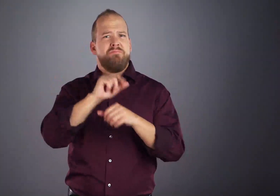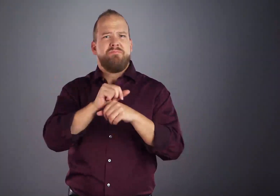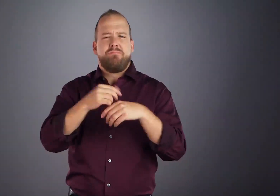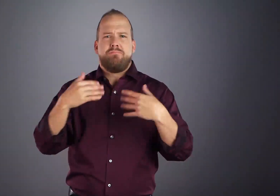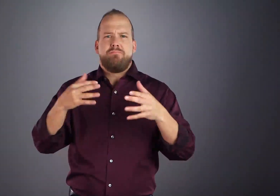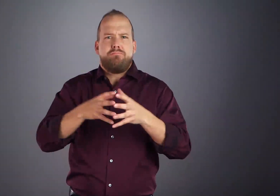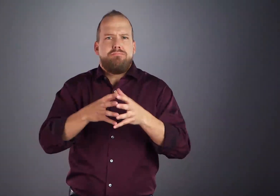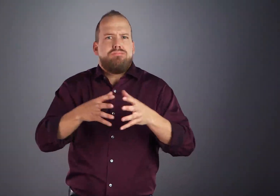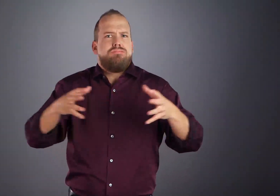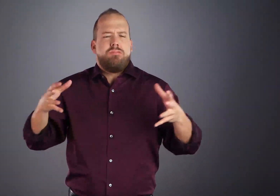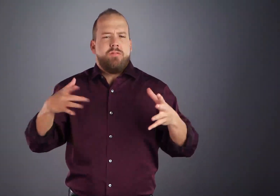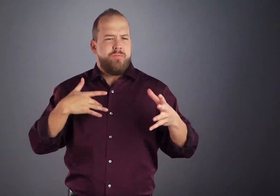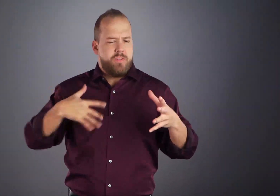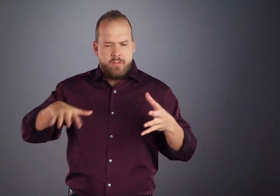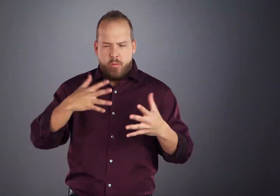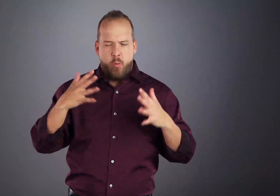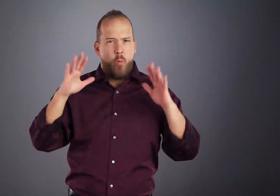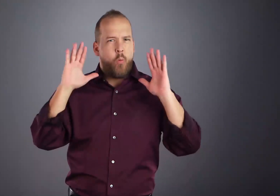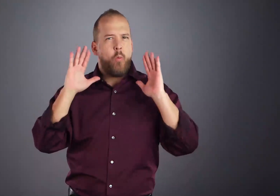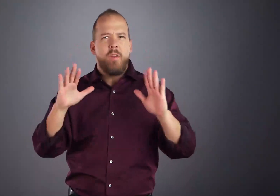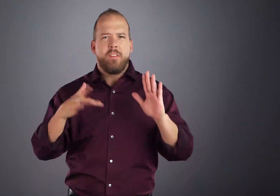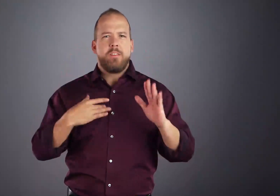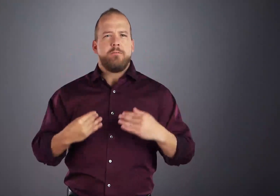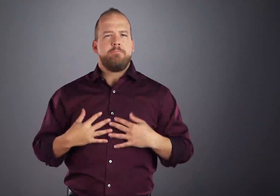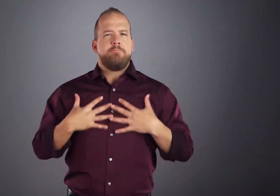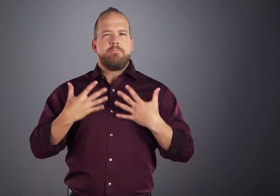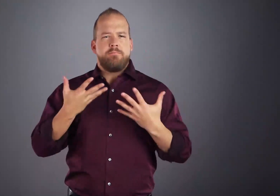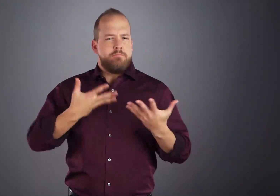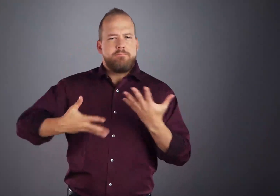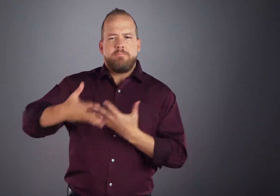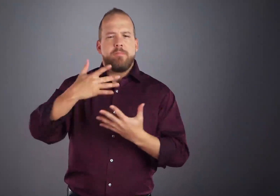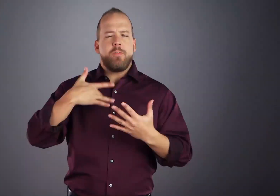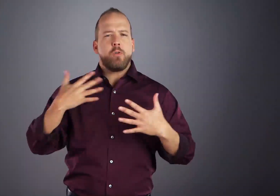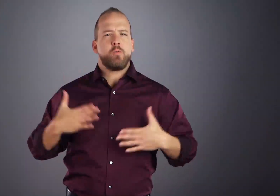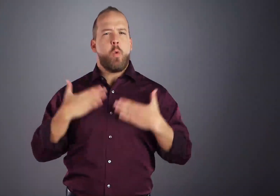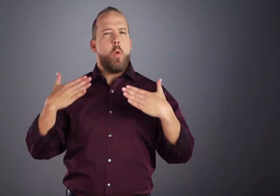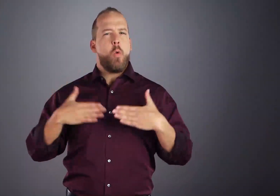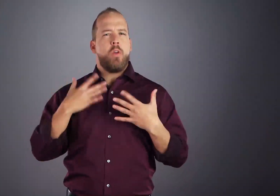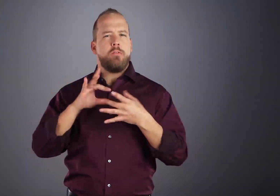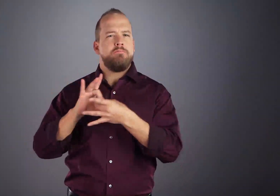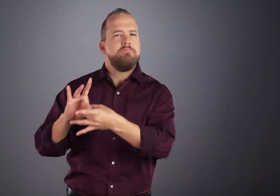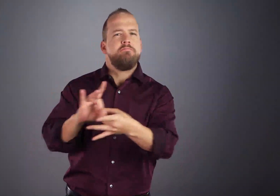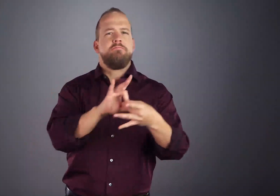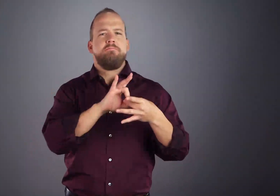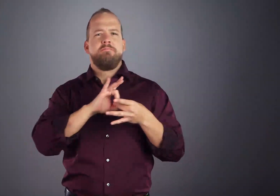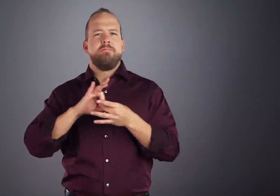We commenced to make many fast friends and a fellowship has grown up among us